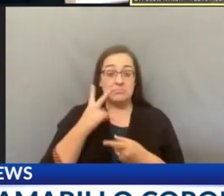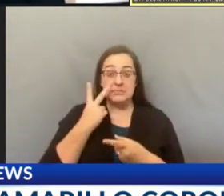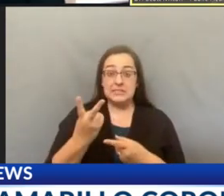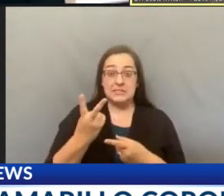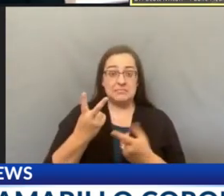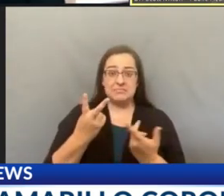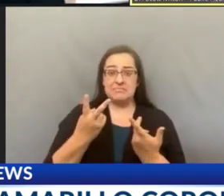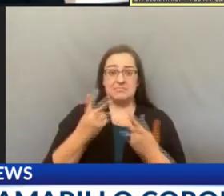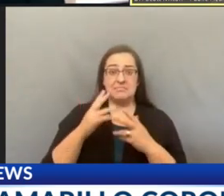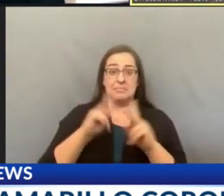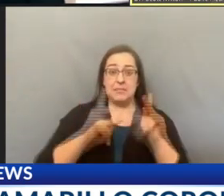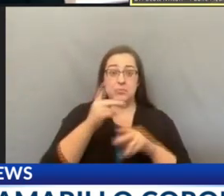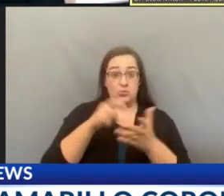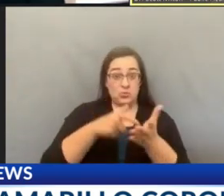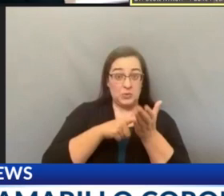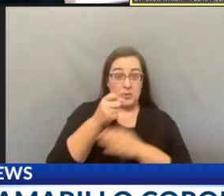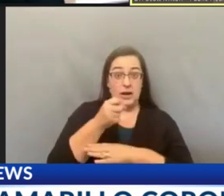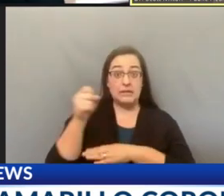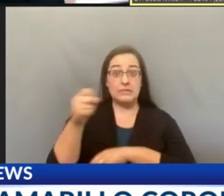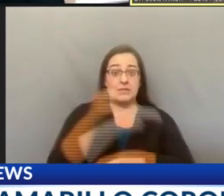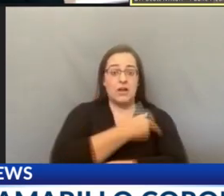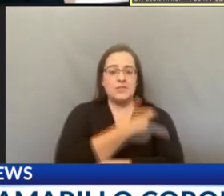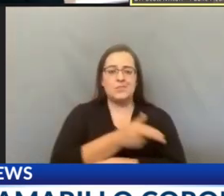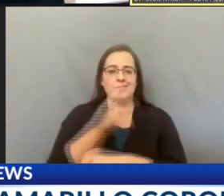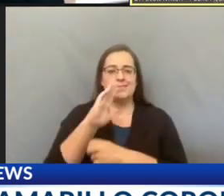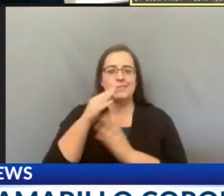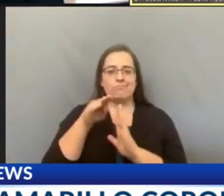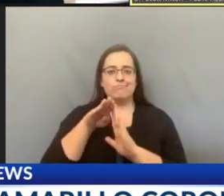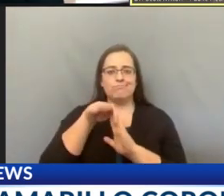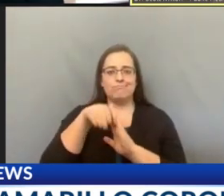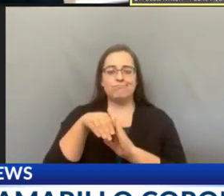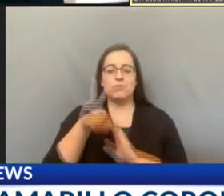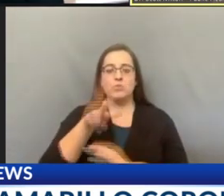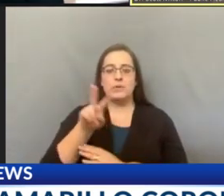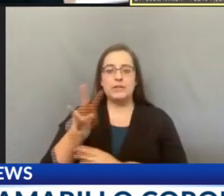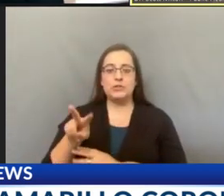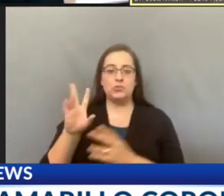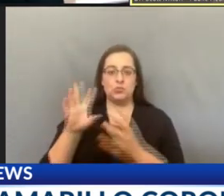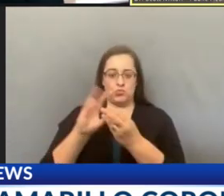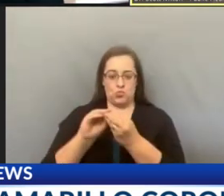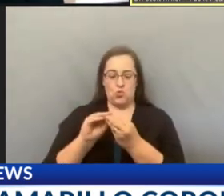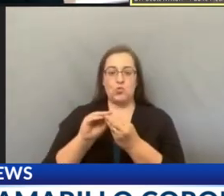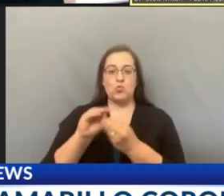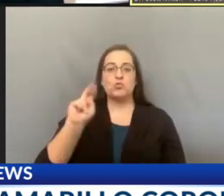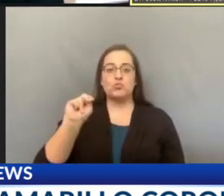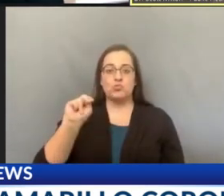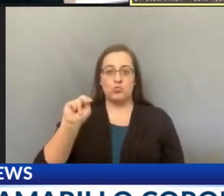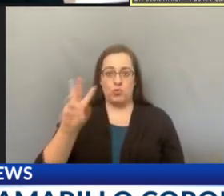I HAVE ARE FROM NORTHWEST AND I CAN RUN THROUGH THOSE. OVERALL WE ARE SEEING A